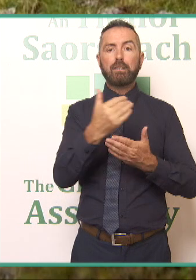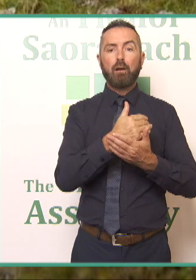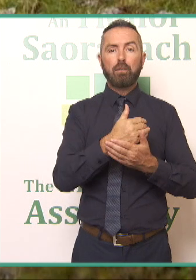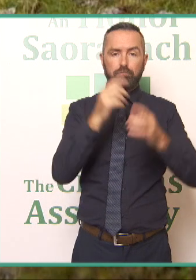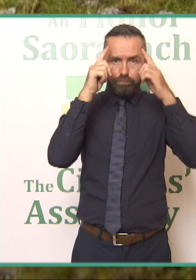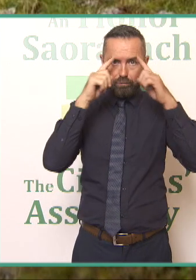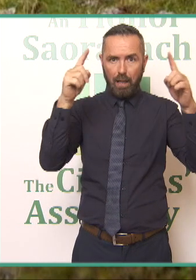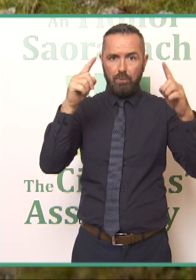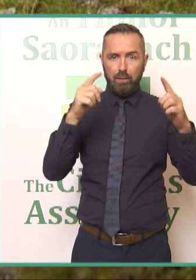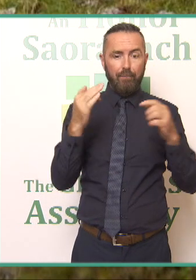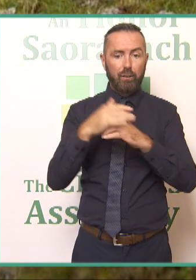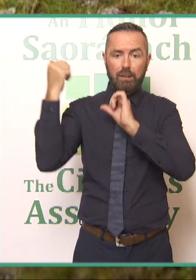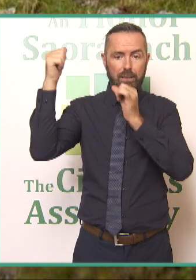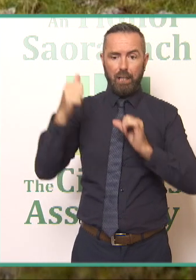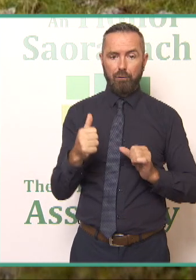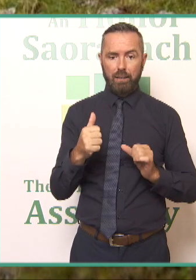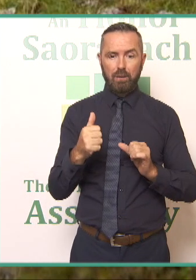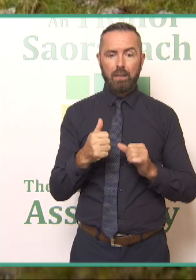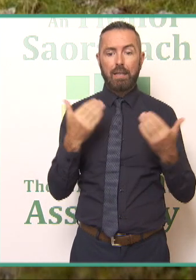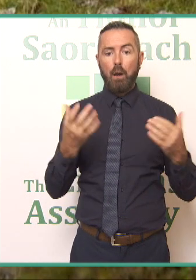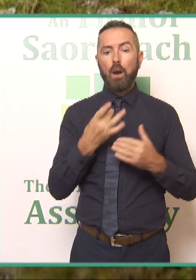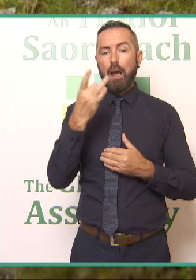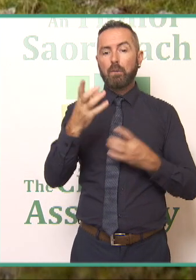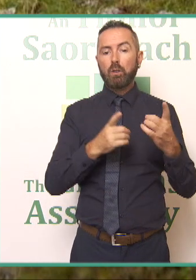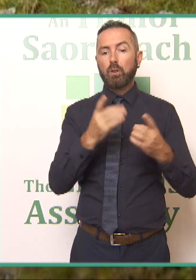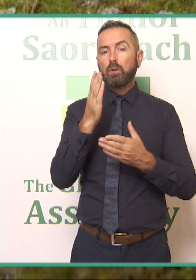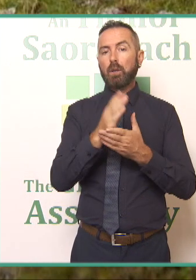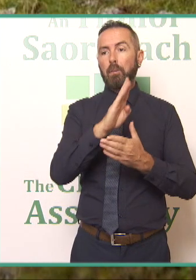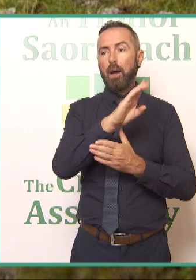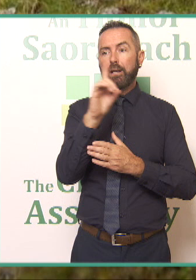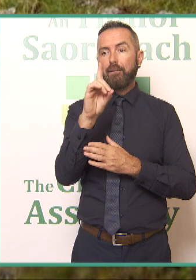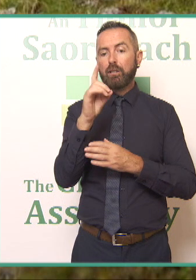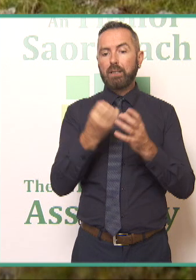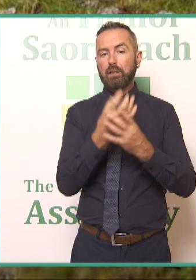for many generations we're now asking Michael to produce biodiversity cultural heritage clean